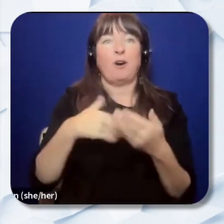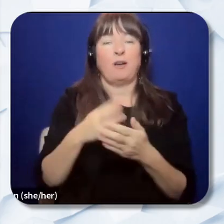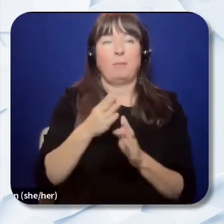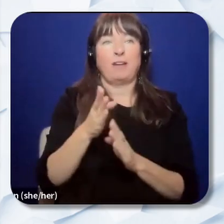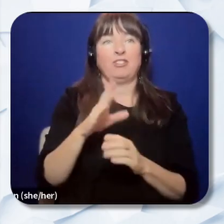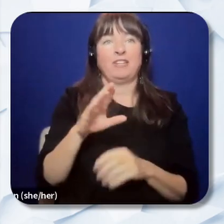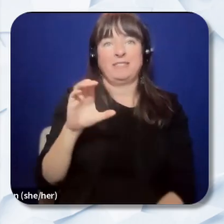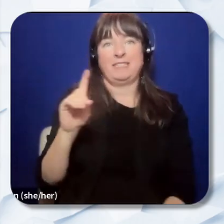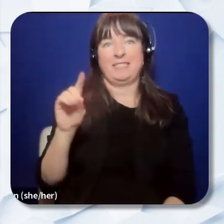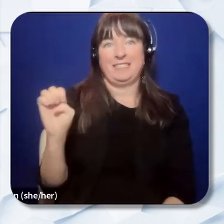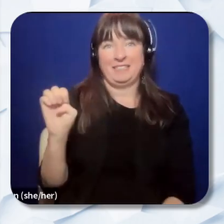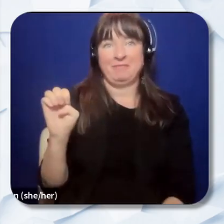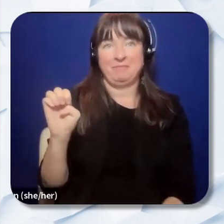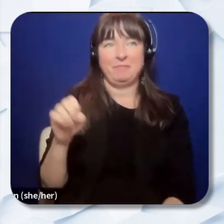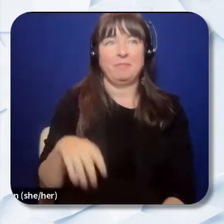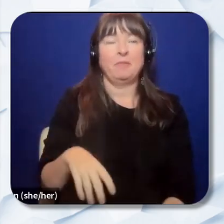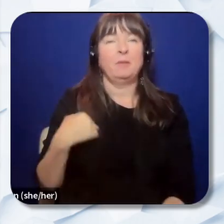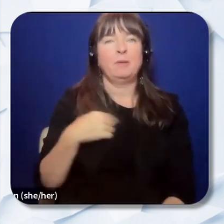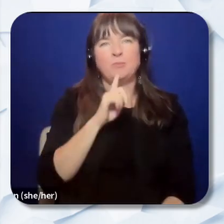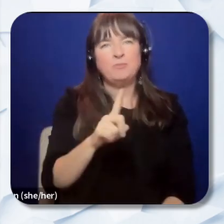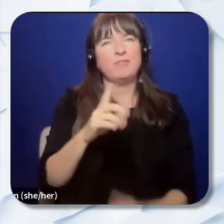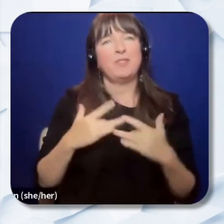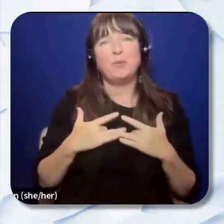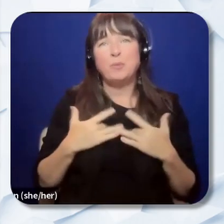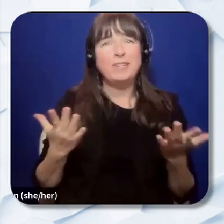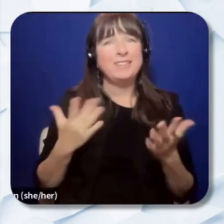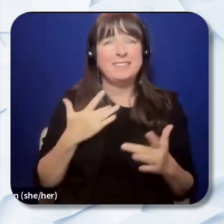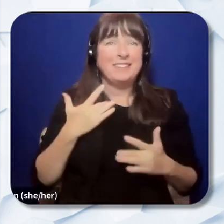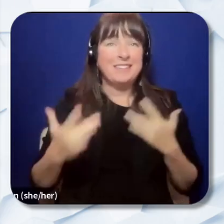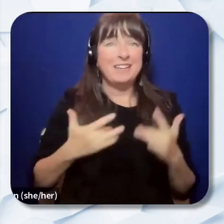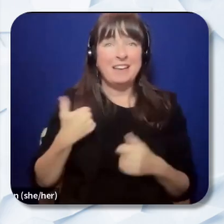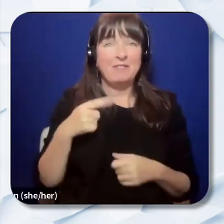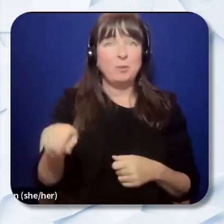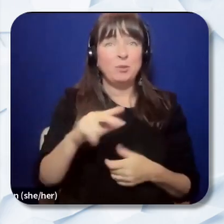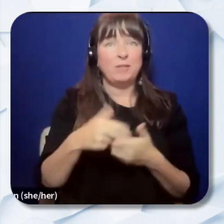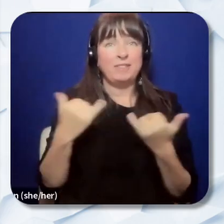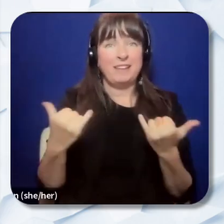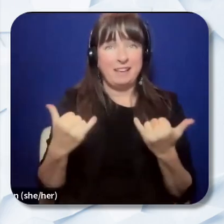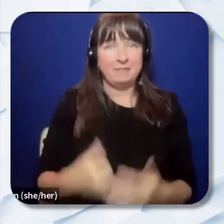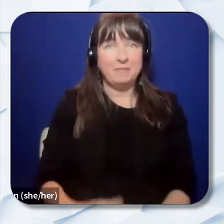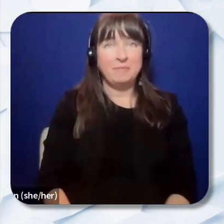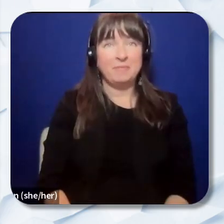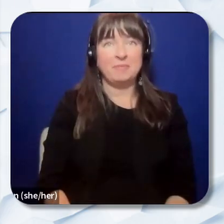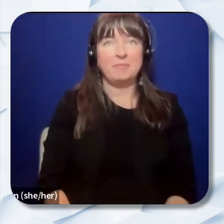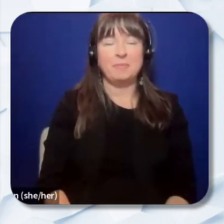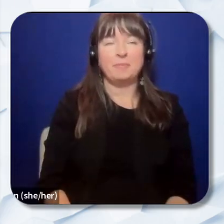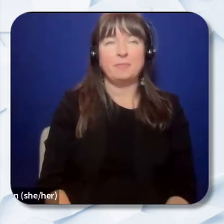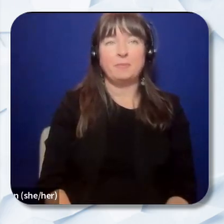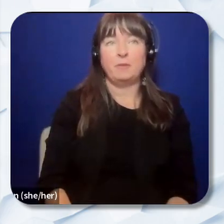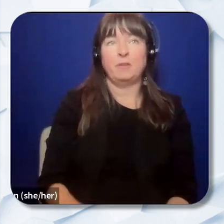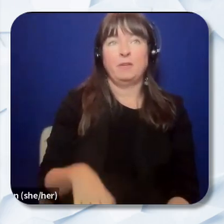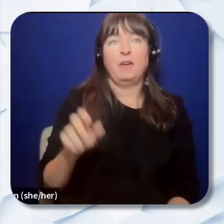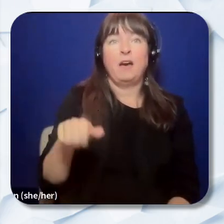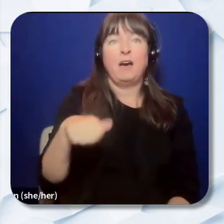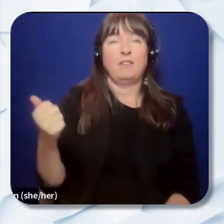CDE. We truly are thrilled and excited to have you all with us today. With me from CDE today